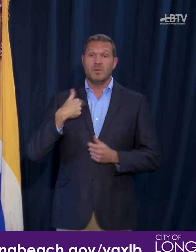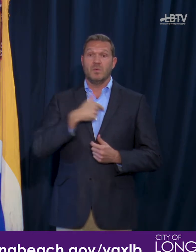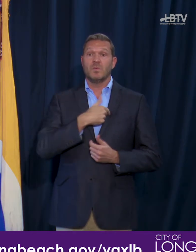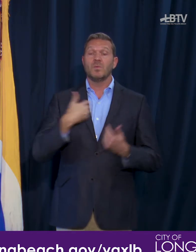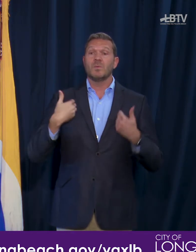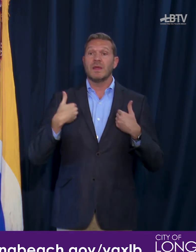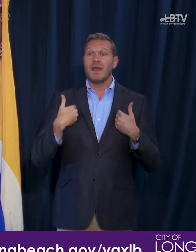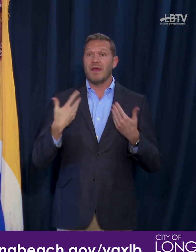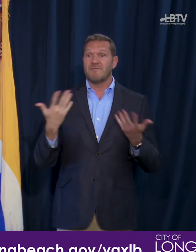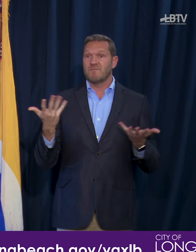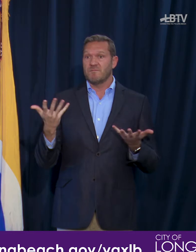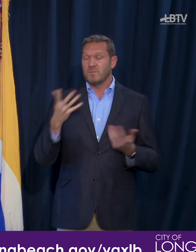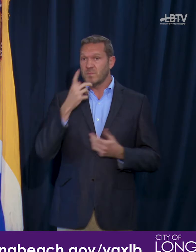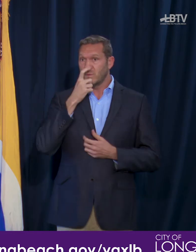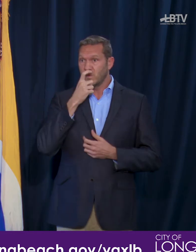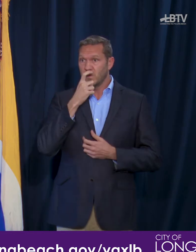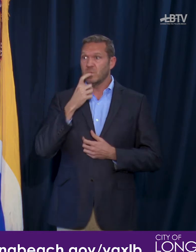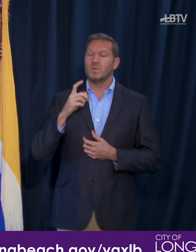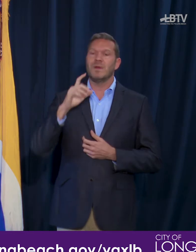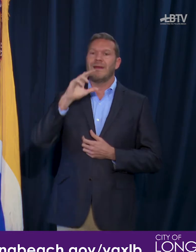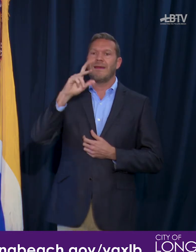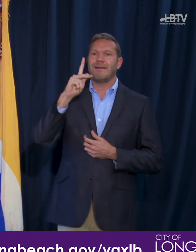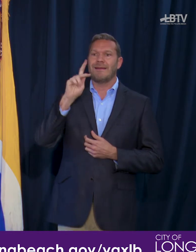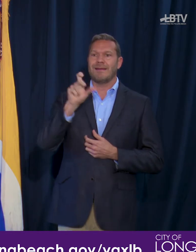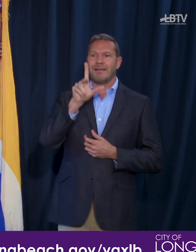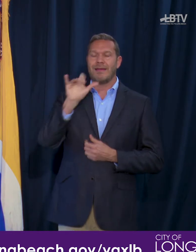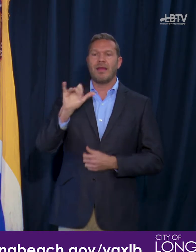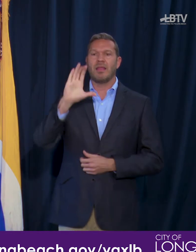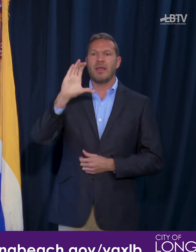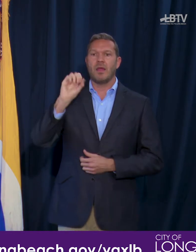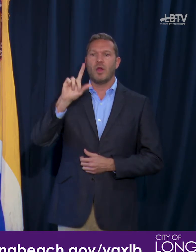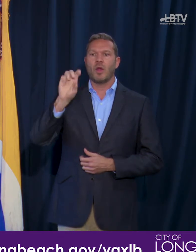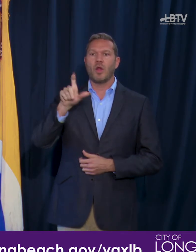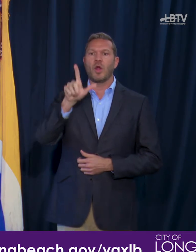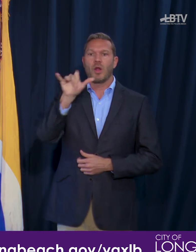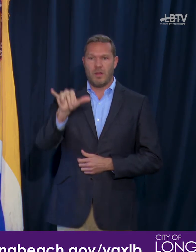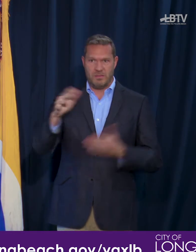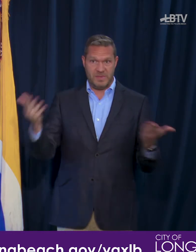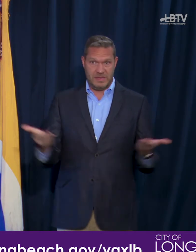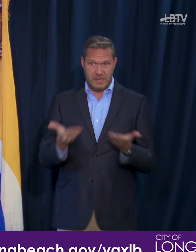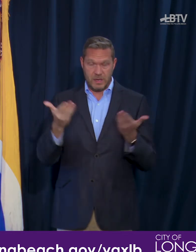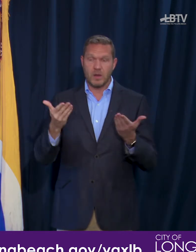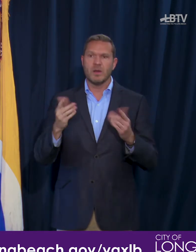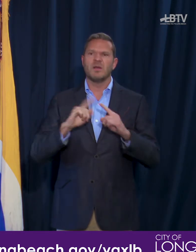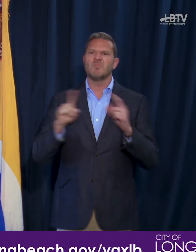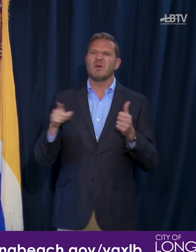does but I wanted to go over just some general stats as well so people know how we're doing.